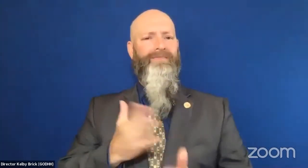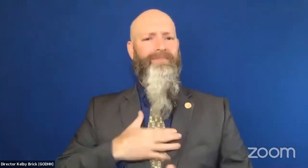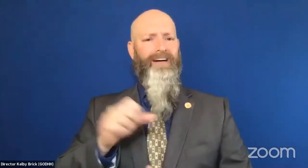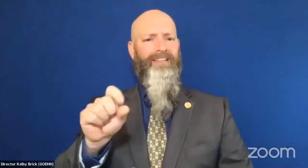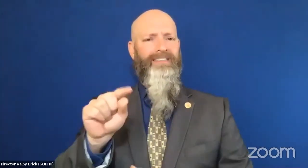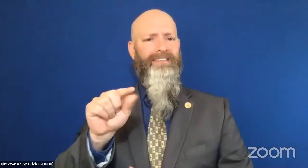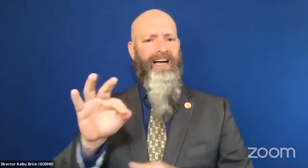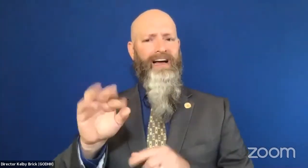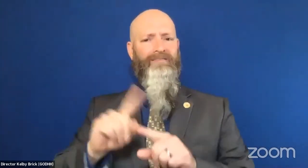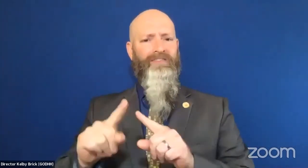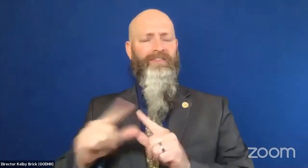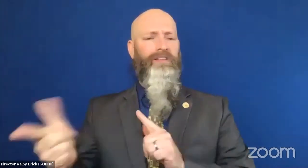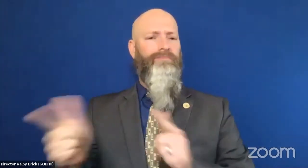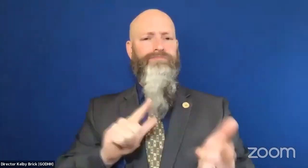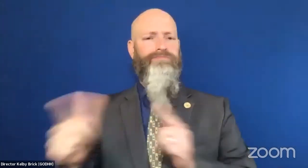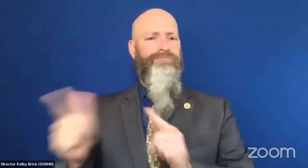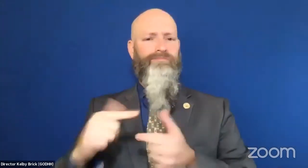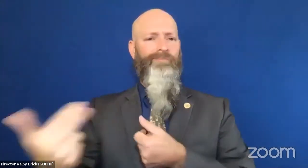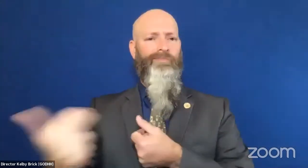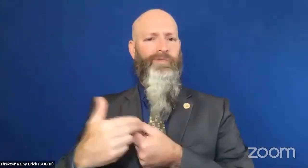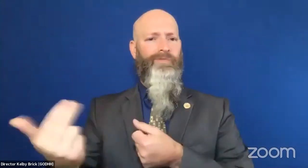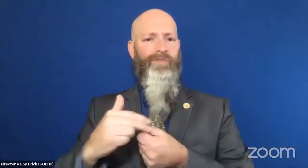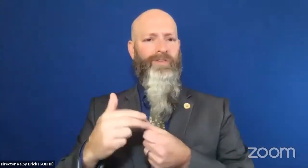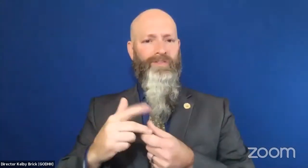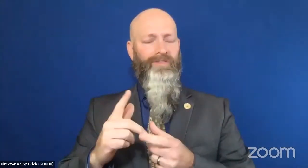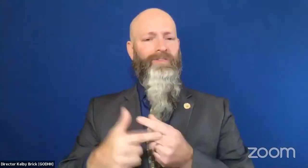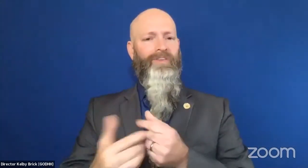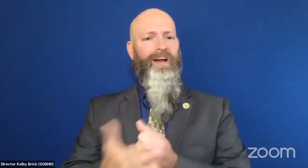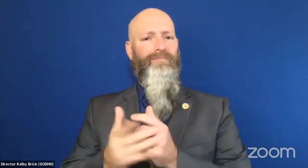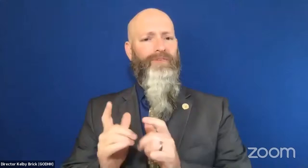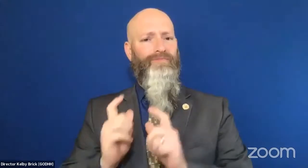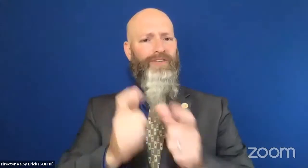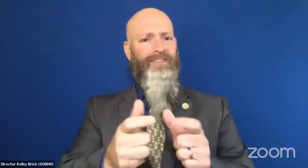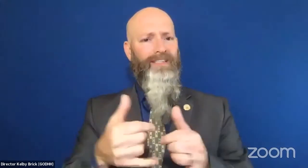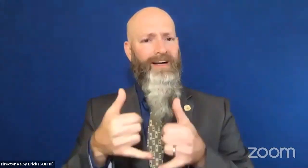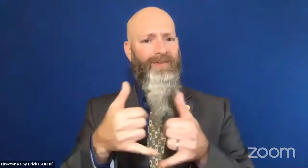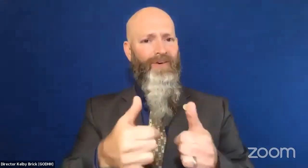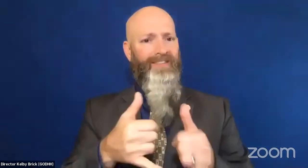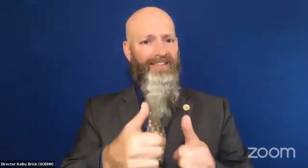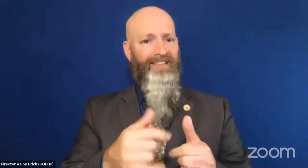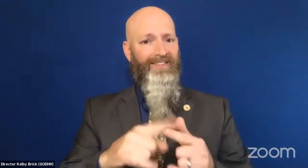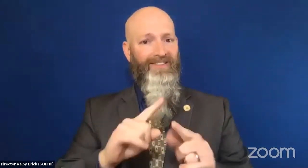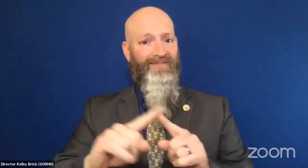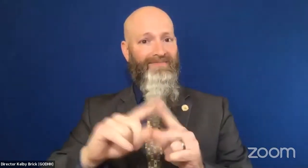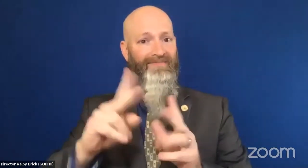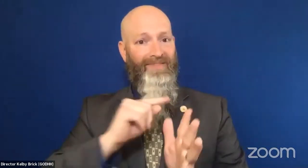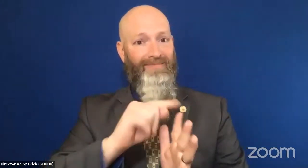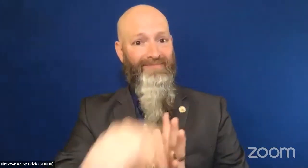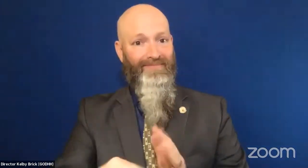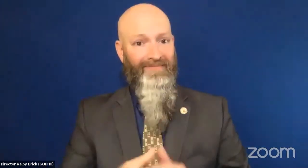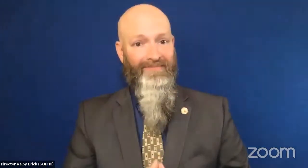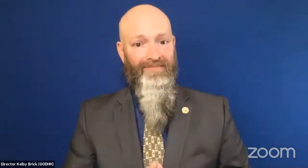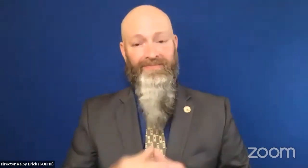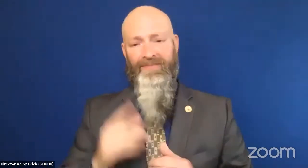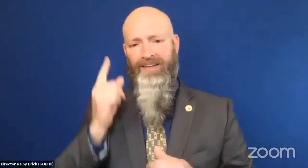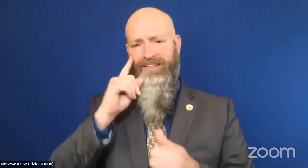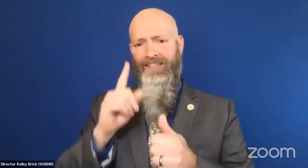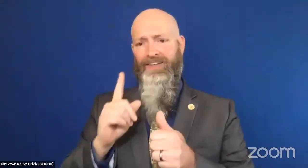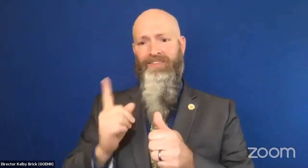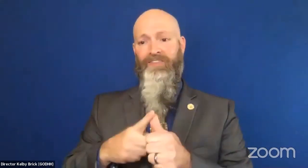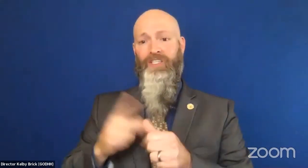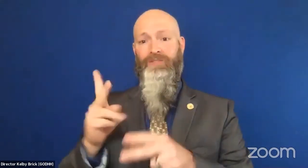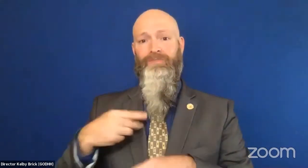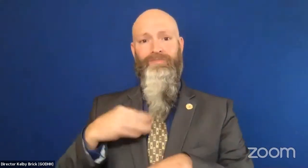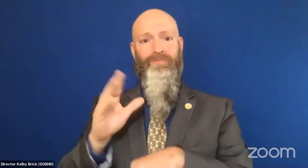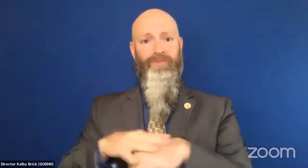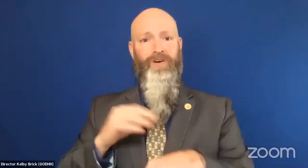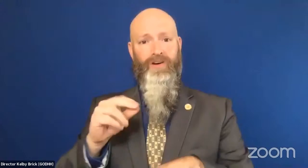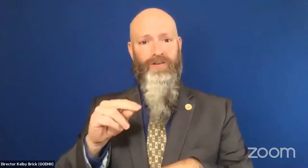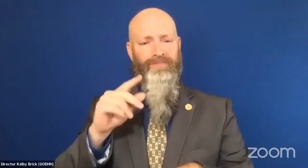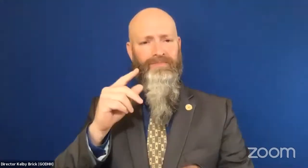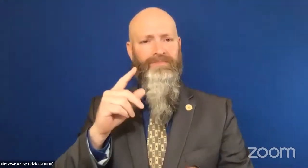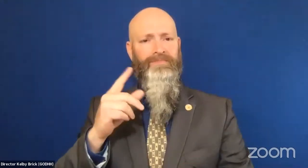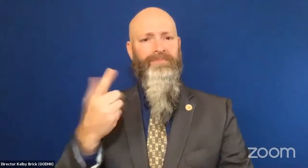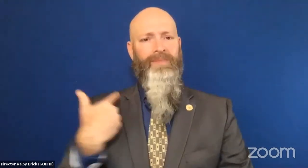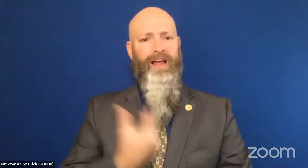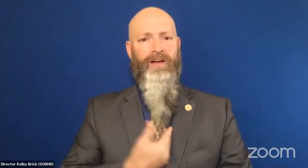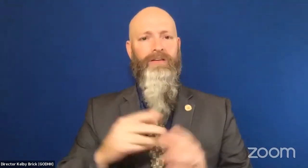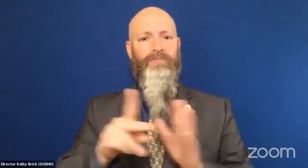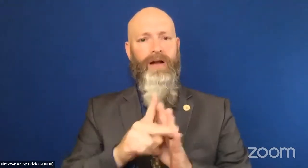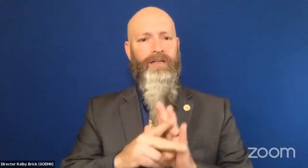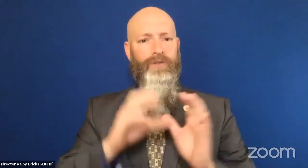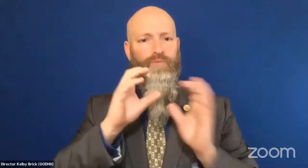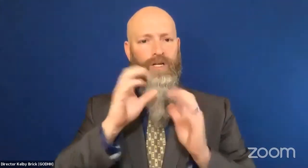we would like to ask my staff to invite various participants to join us for the awards ceremony.